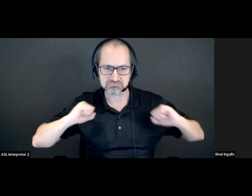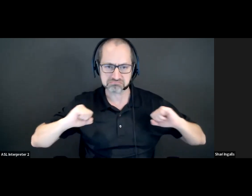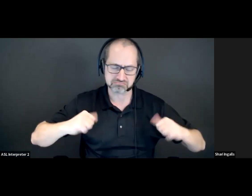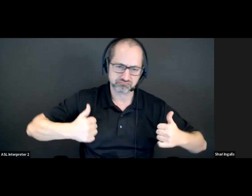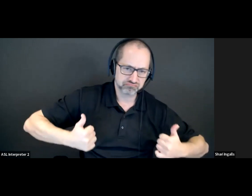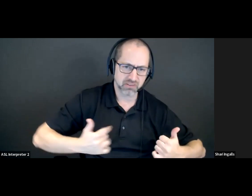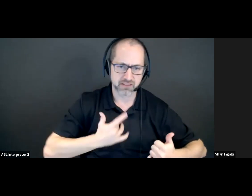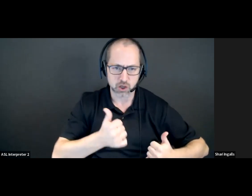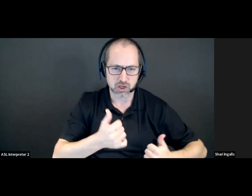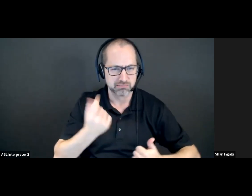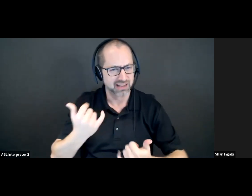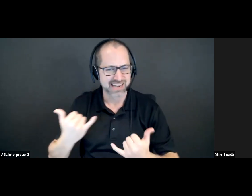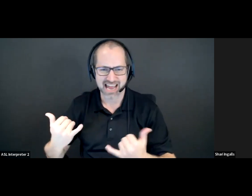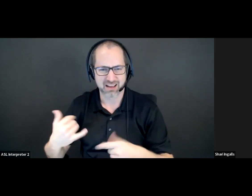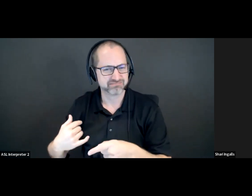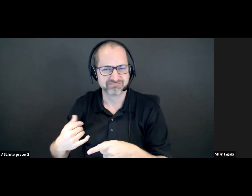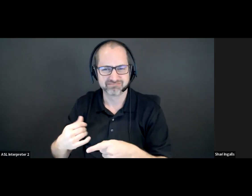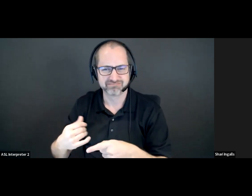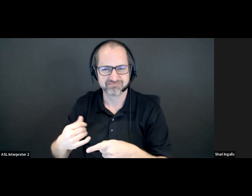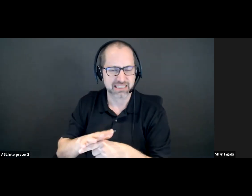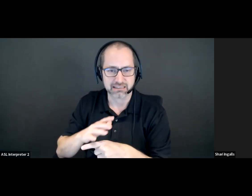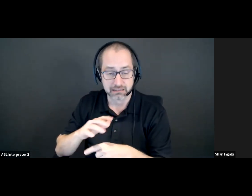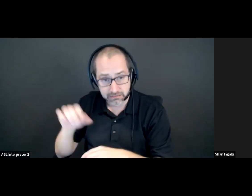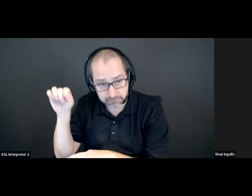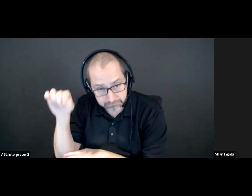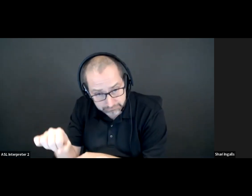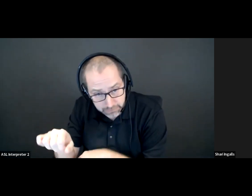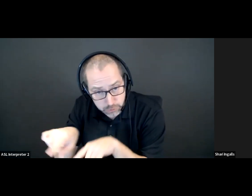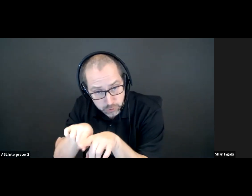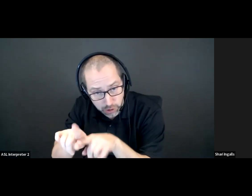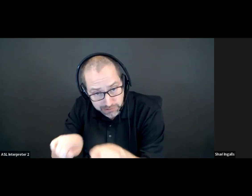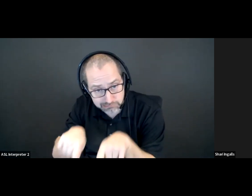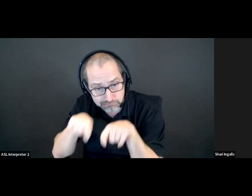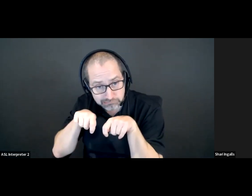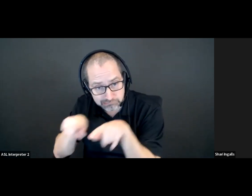bending over to put my compression stockings on, I stand for 12 hour shifts as a maternity nurse,